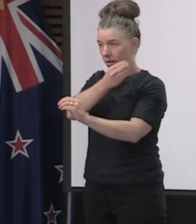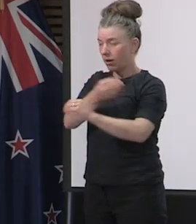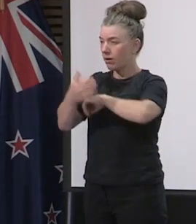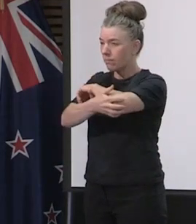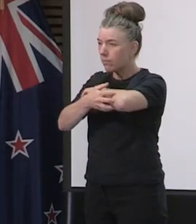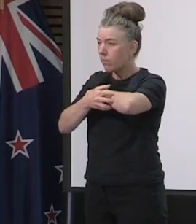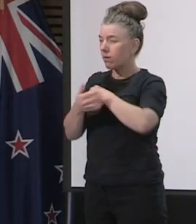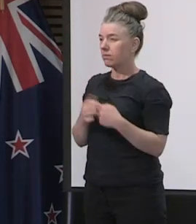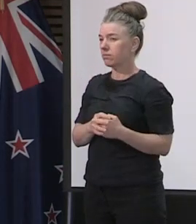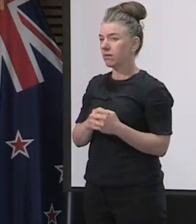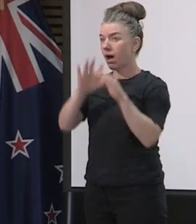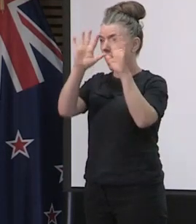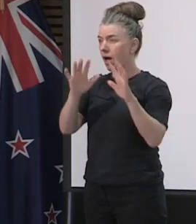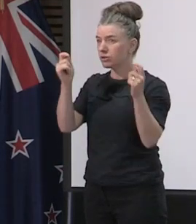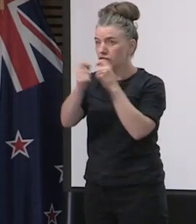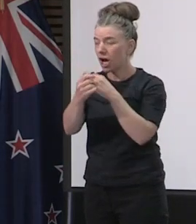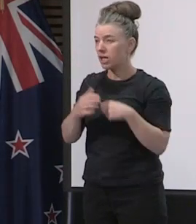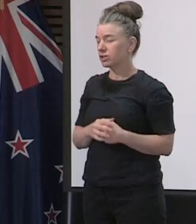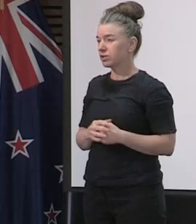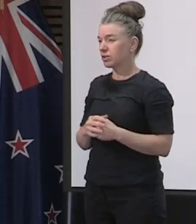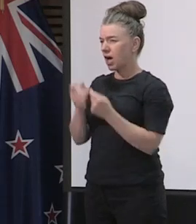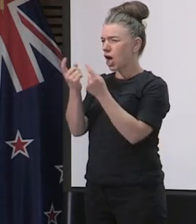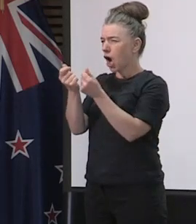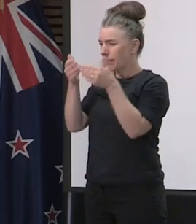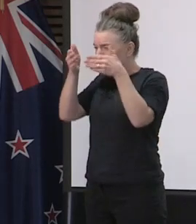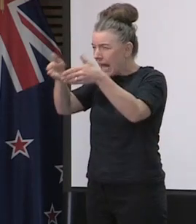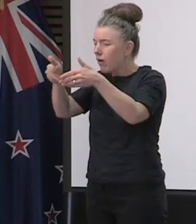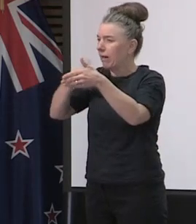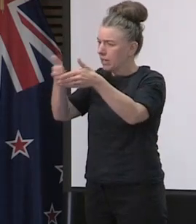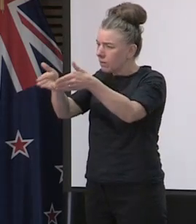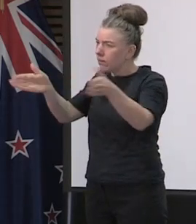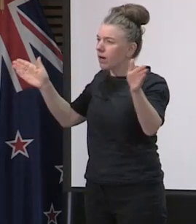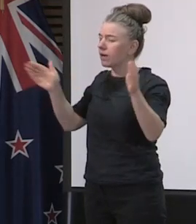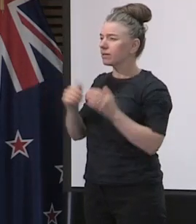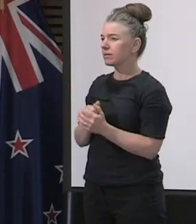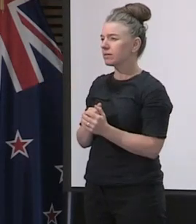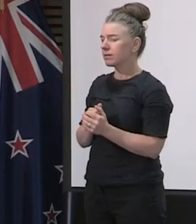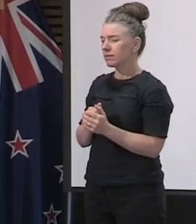we faced serious long-term challenges, persistent inequality, poverty, the